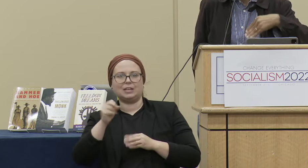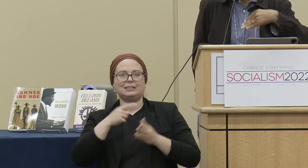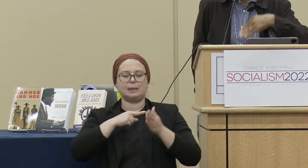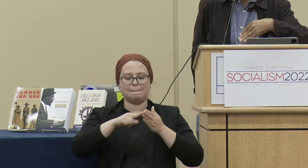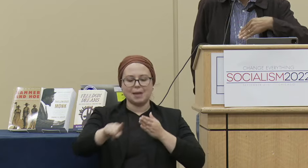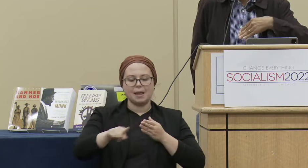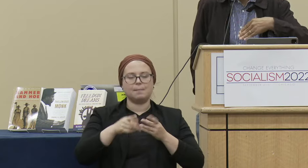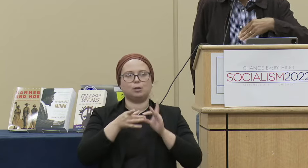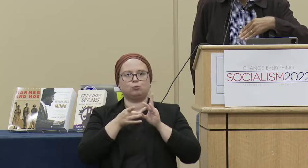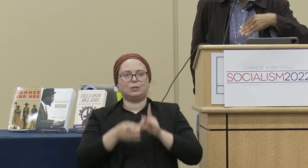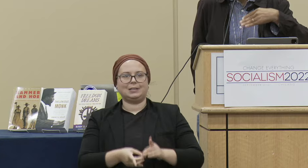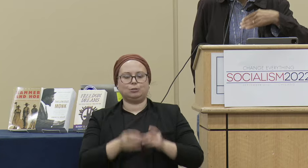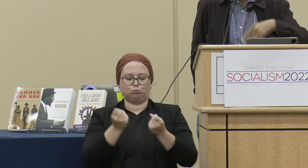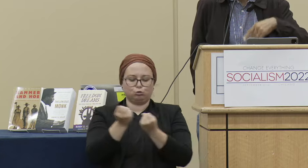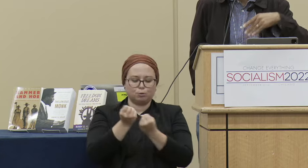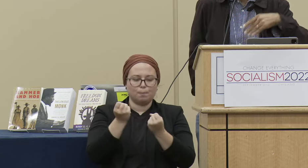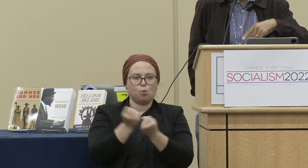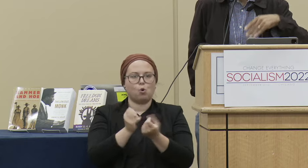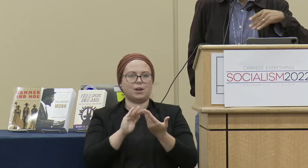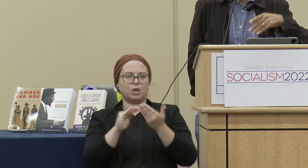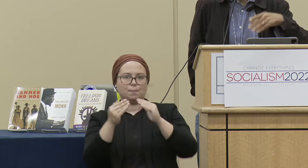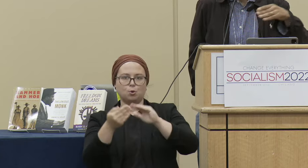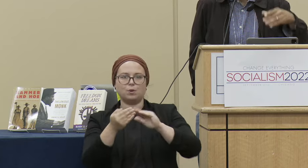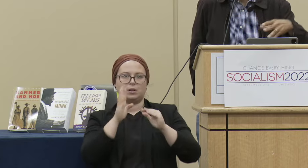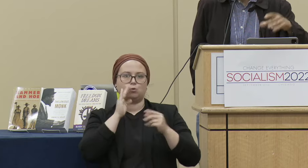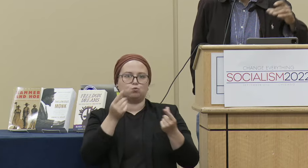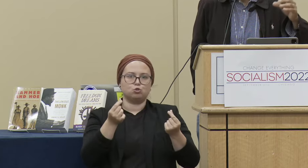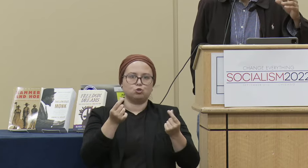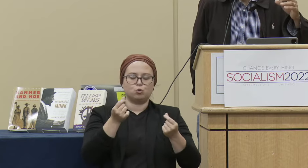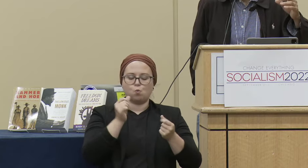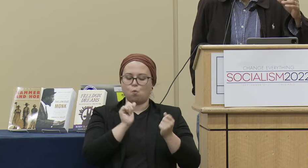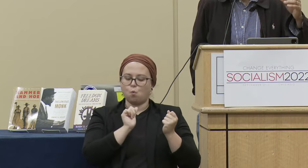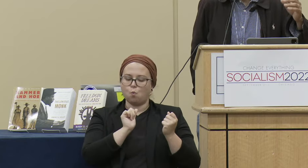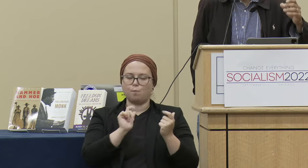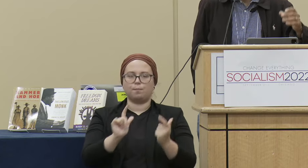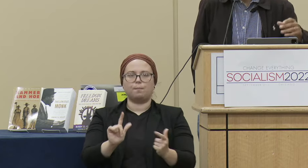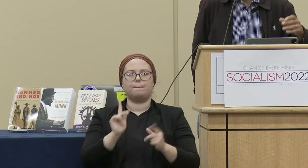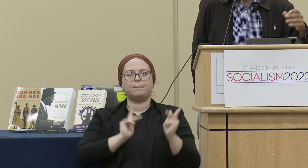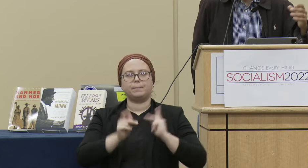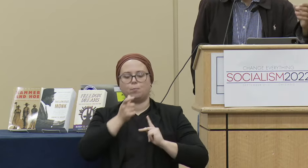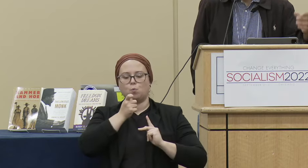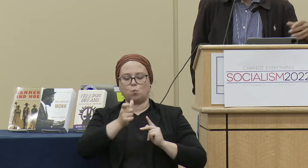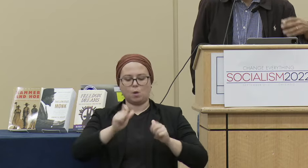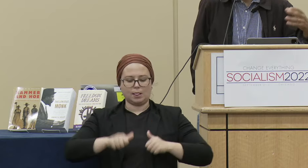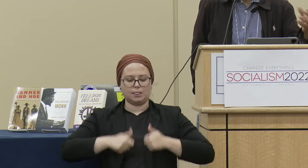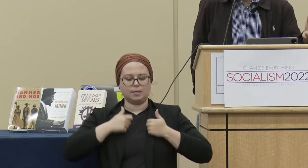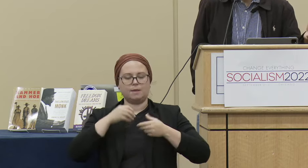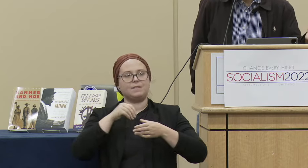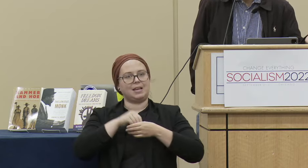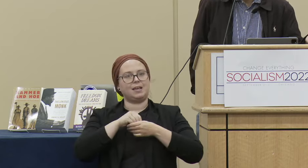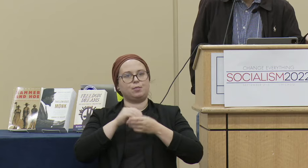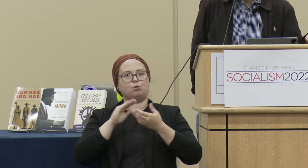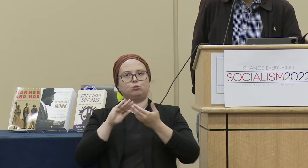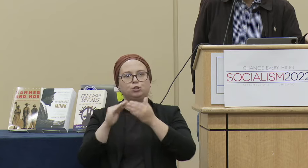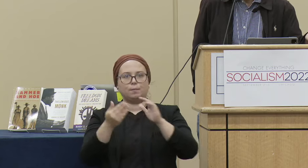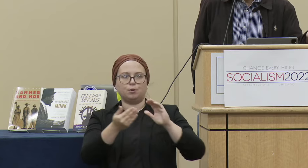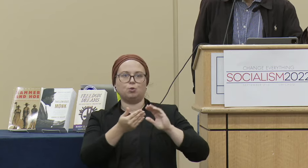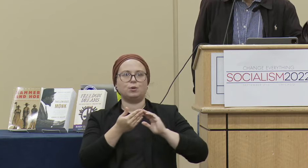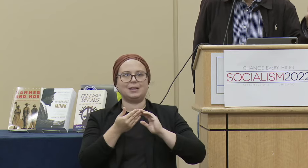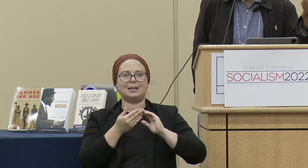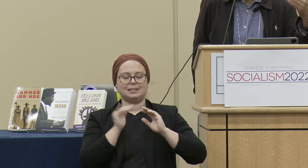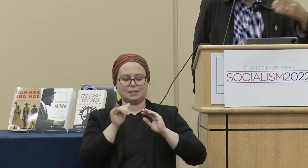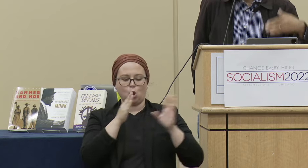payments in terms of support ing communities would do, is